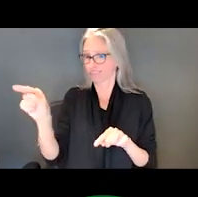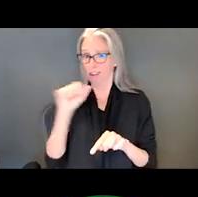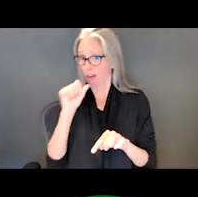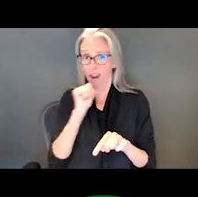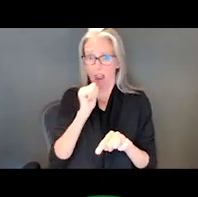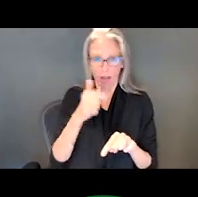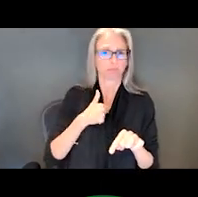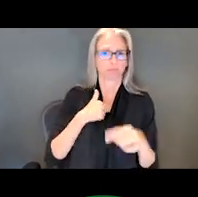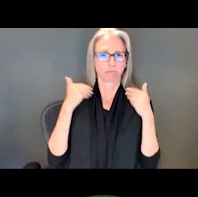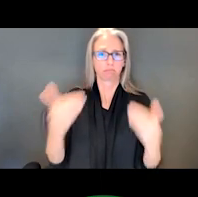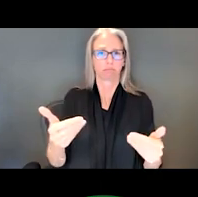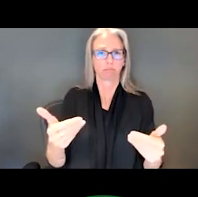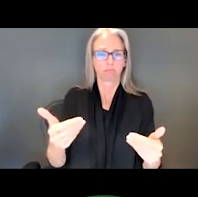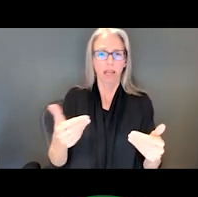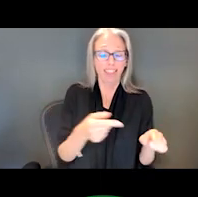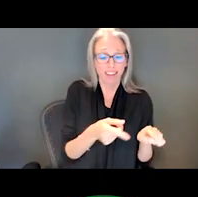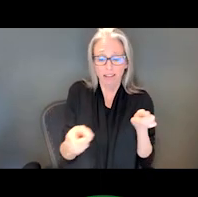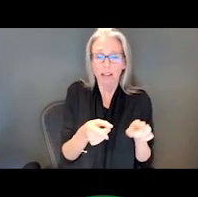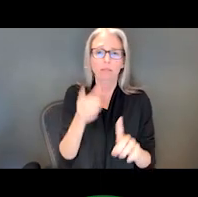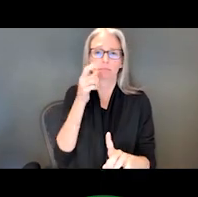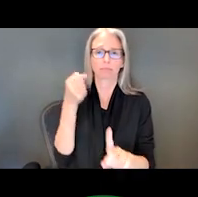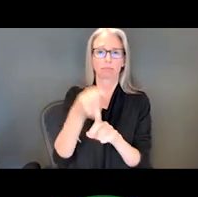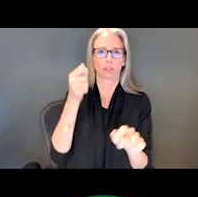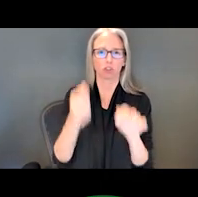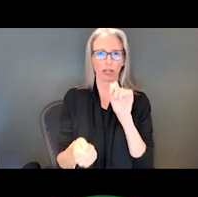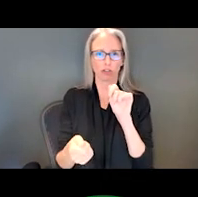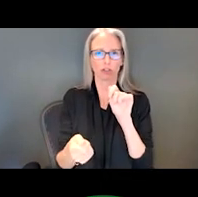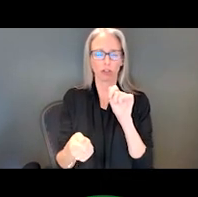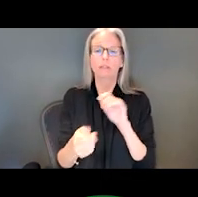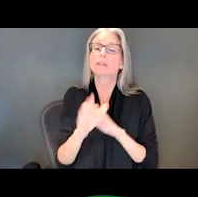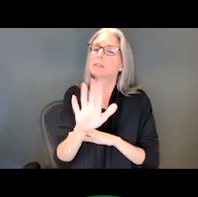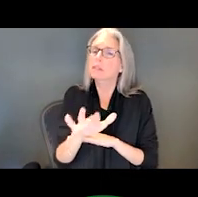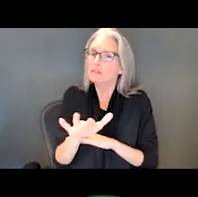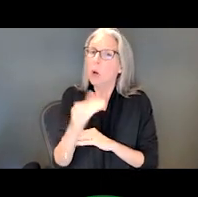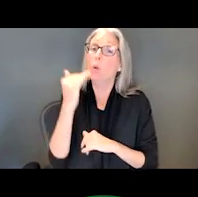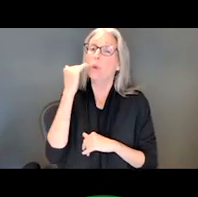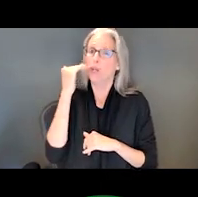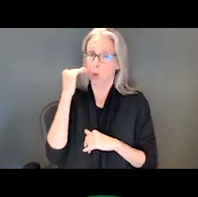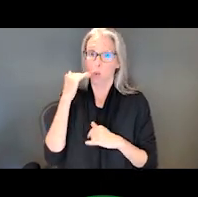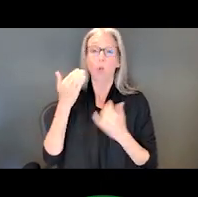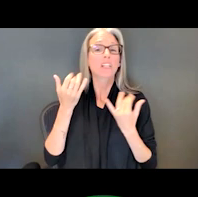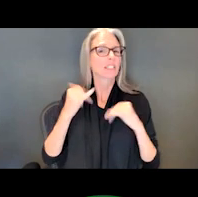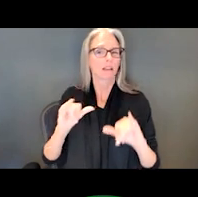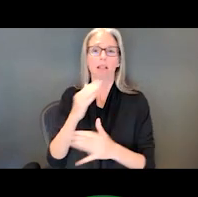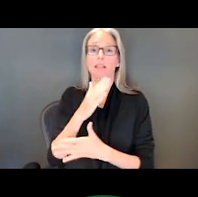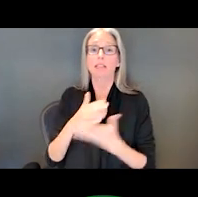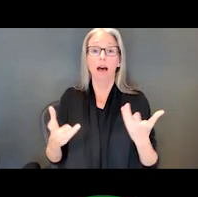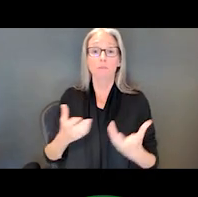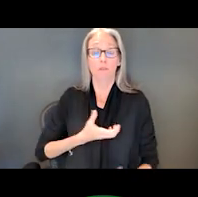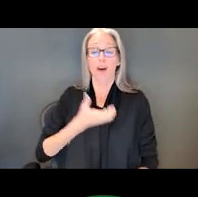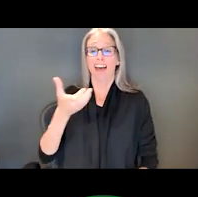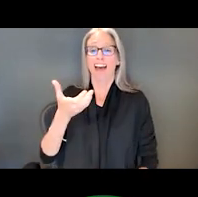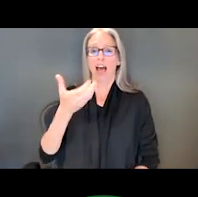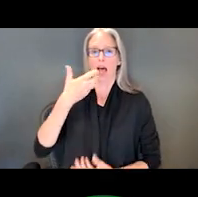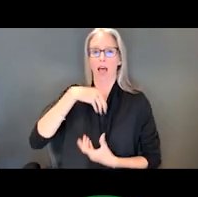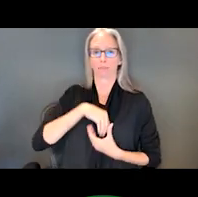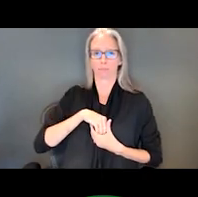It isn't. Only the barriers associated immediately and directly with the way that. That their